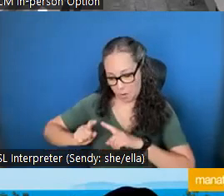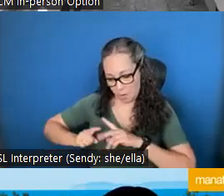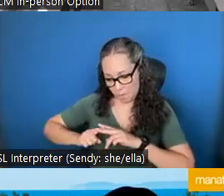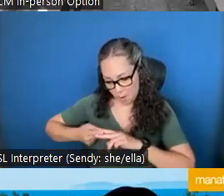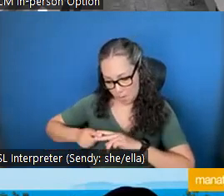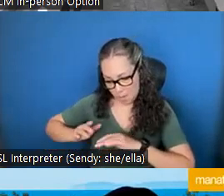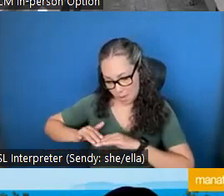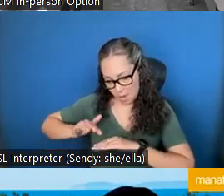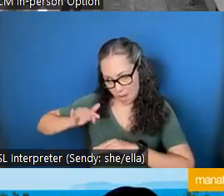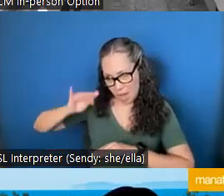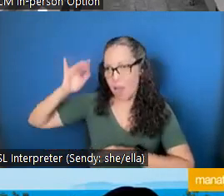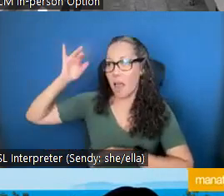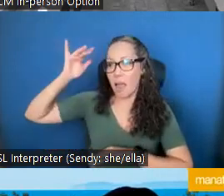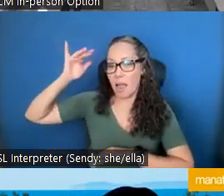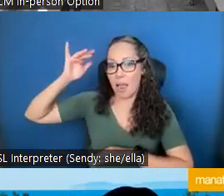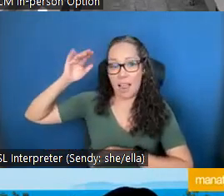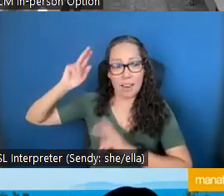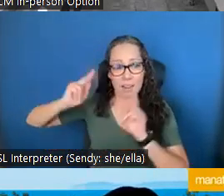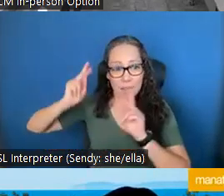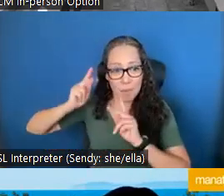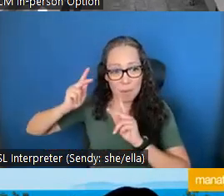to the people that have to be there to fill them to what the big number would